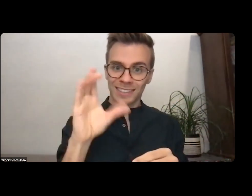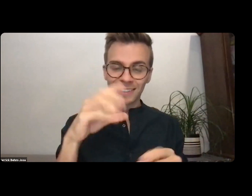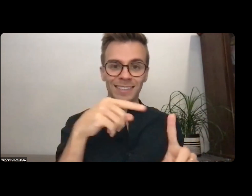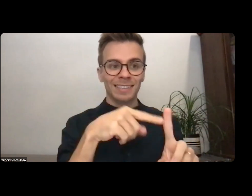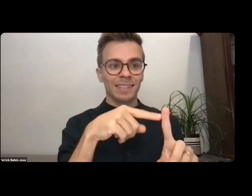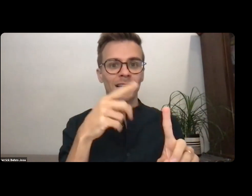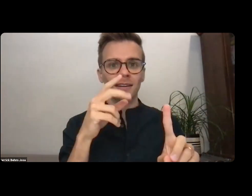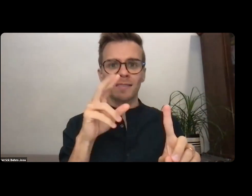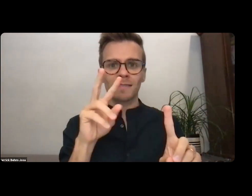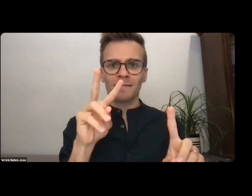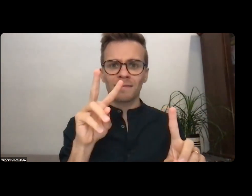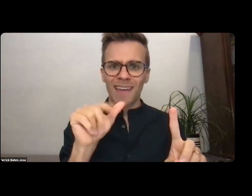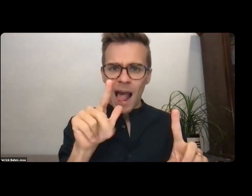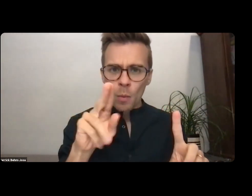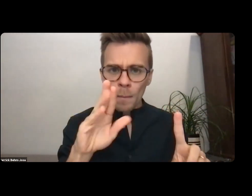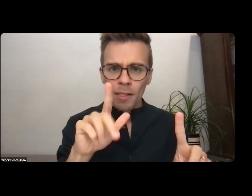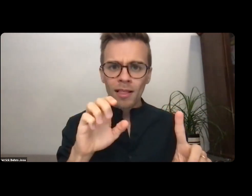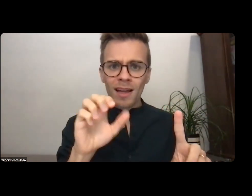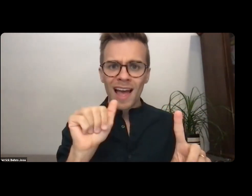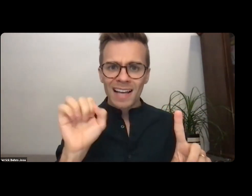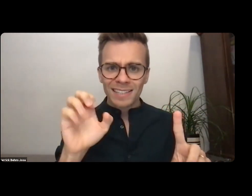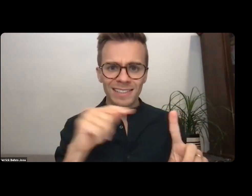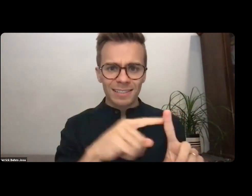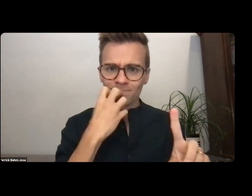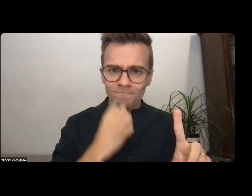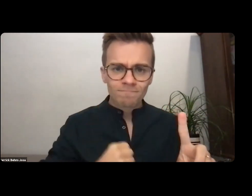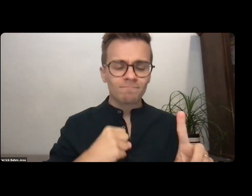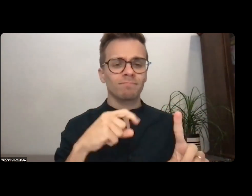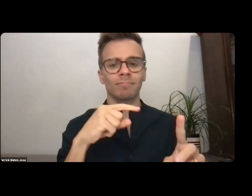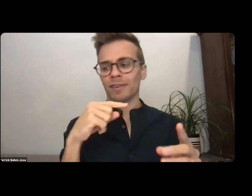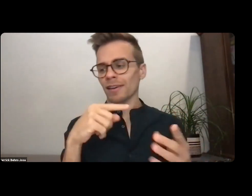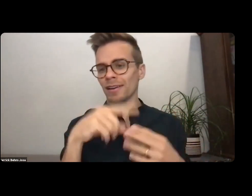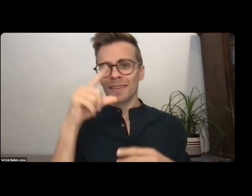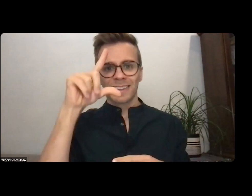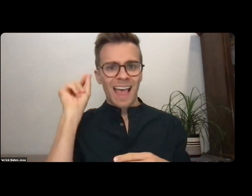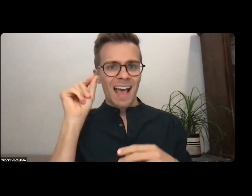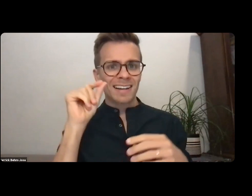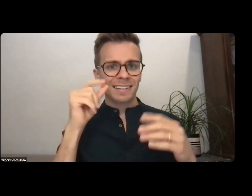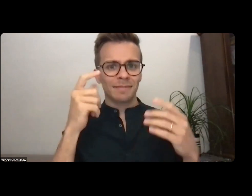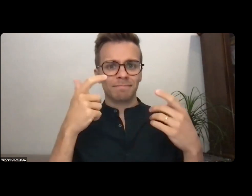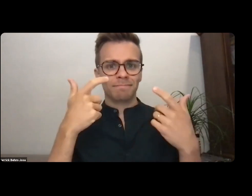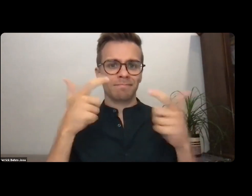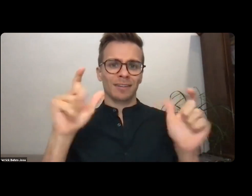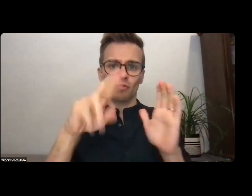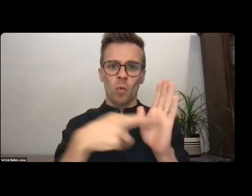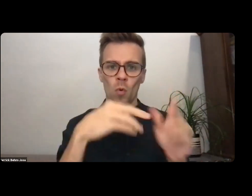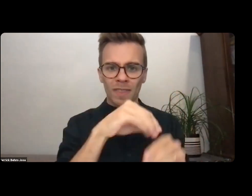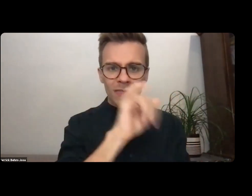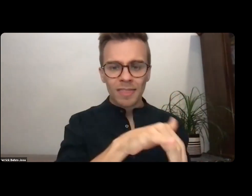It was there in Washington, D.C. It was valuable, a valuable asset, and something that people needed to look at.